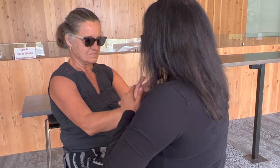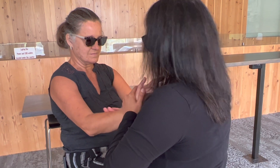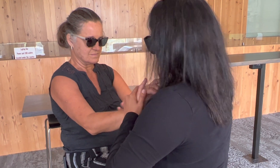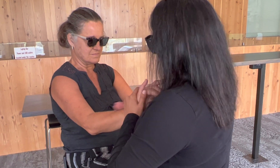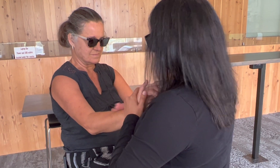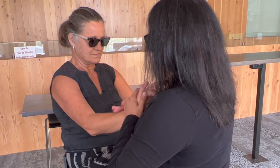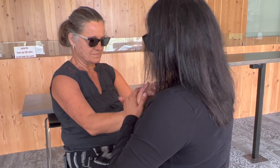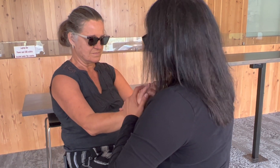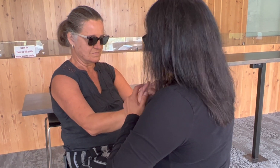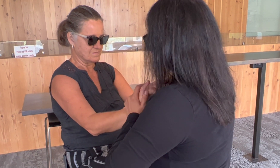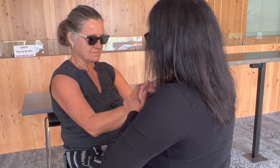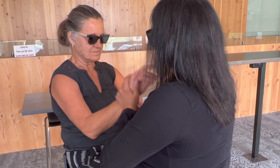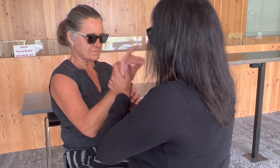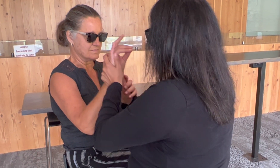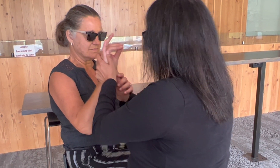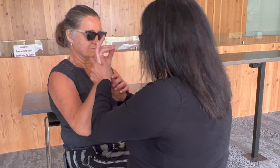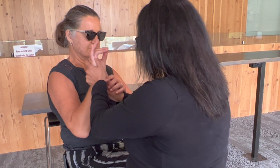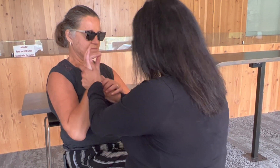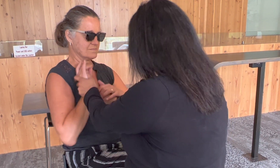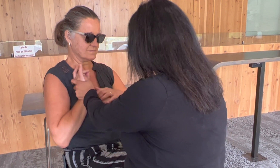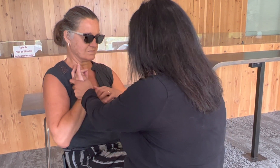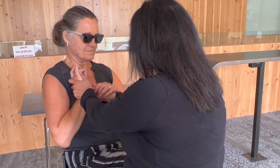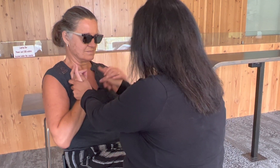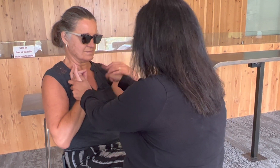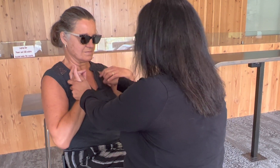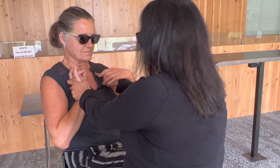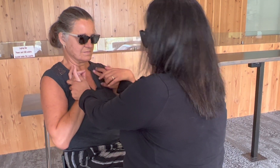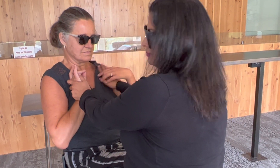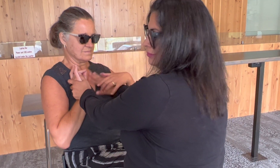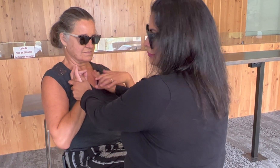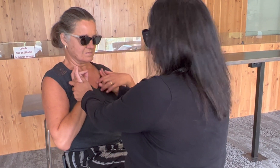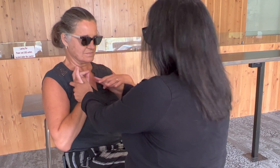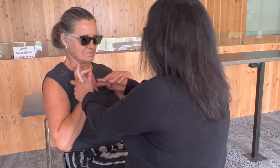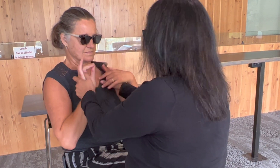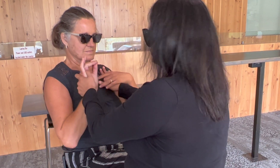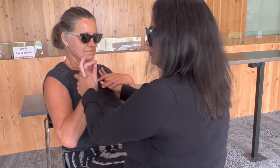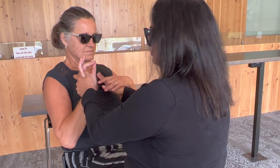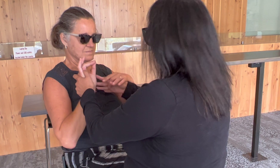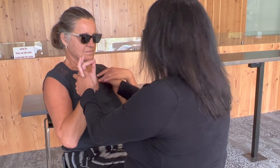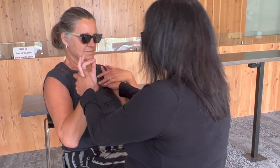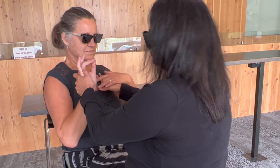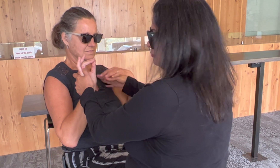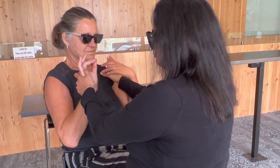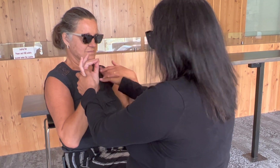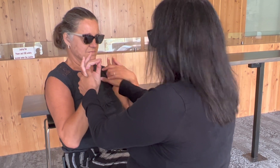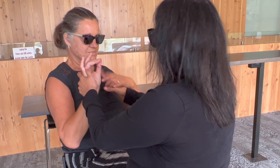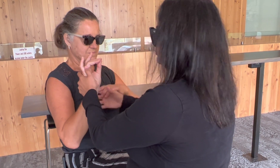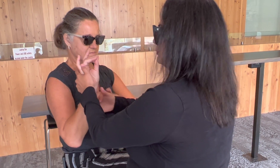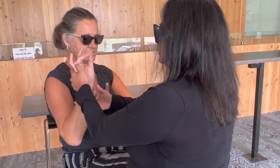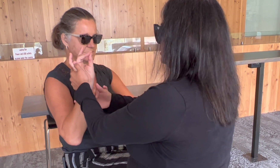and they give it back to me, so that H2 arm moves to my body and I say, "No," and we go back and forth like this